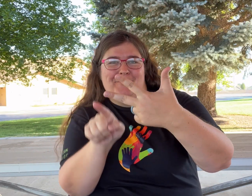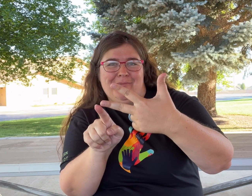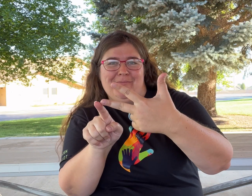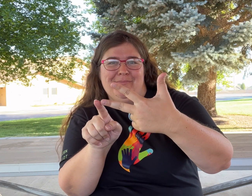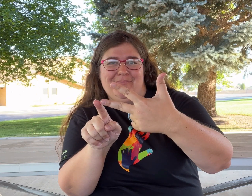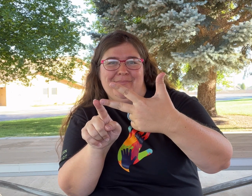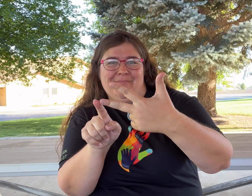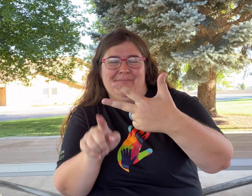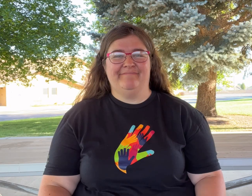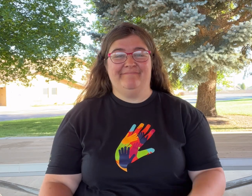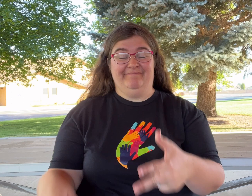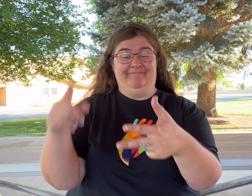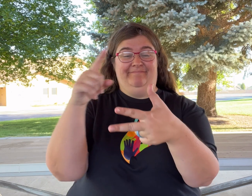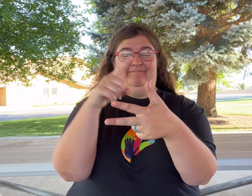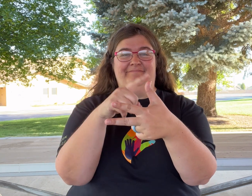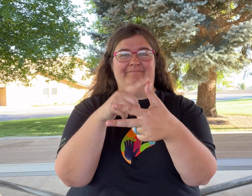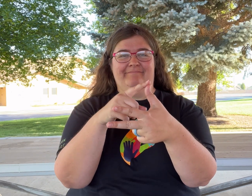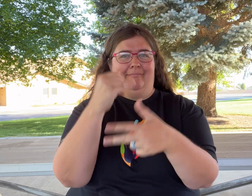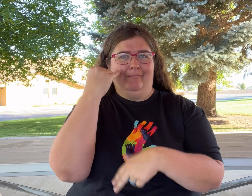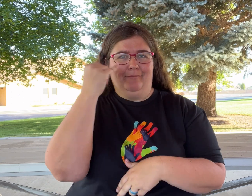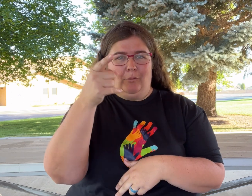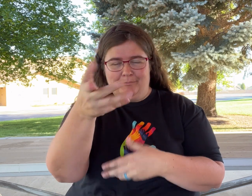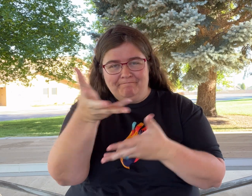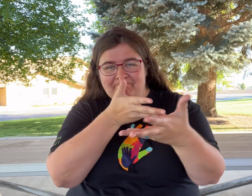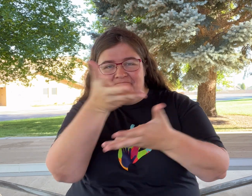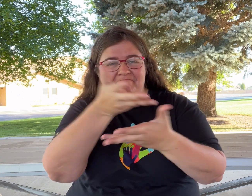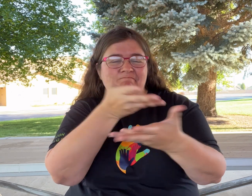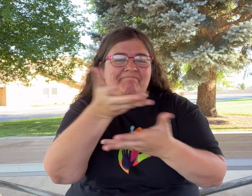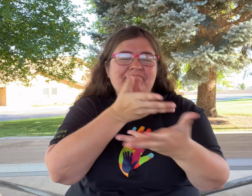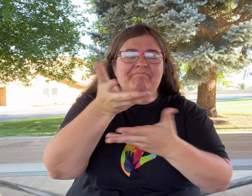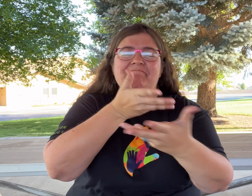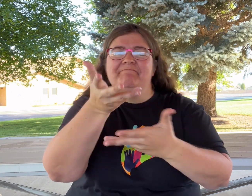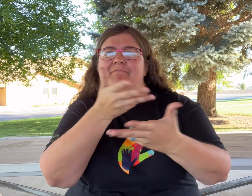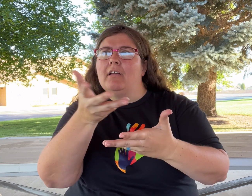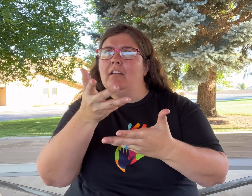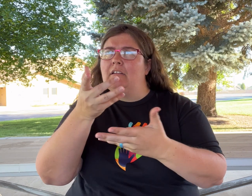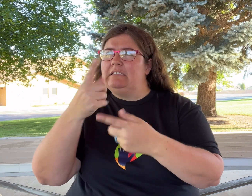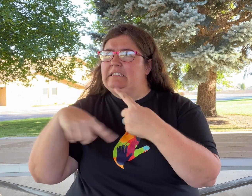approaches. The first one, let's say you're having a conversation. You're going along and all of a